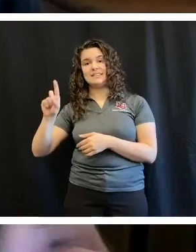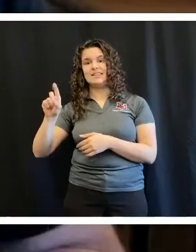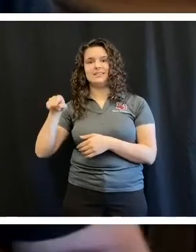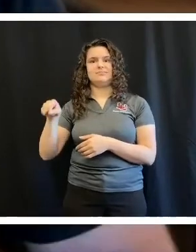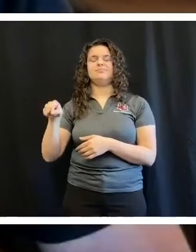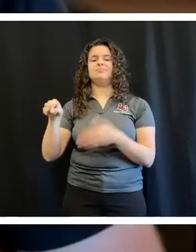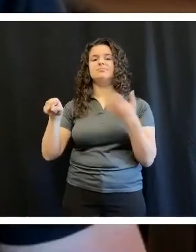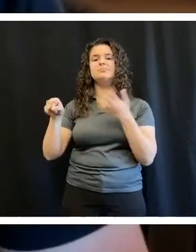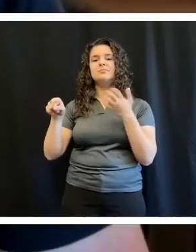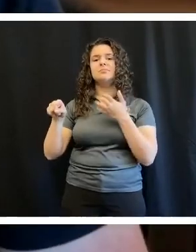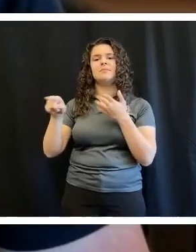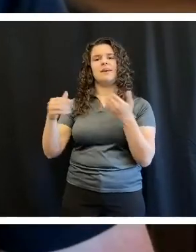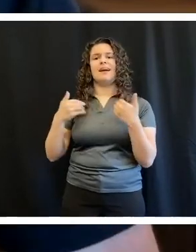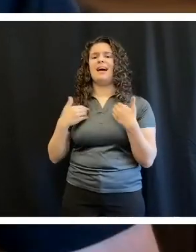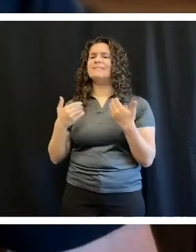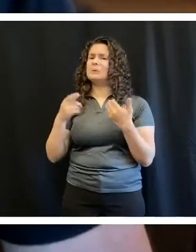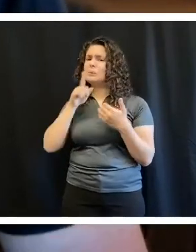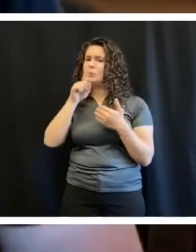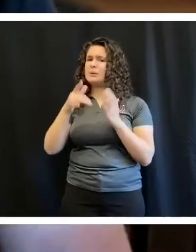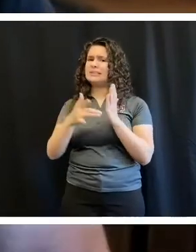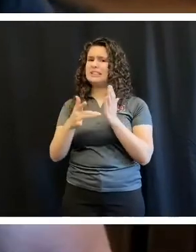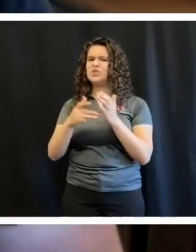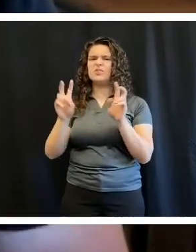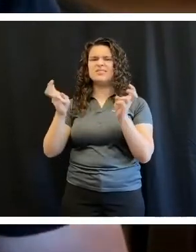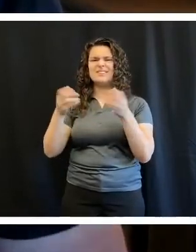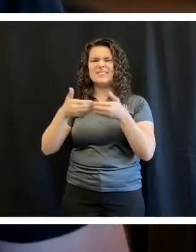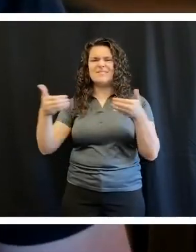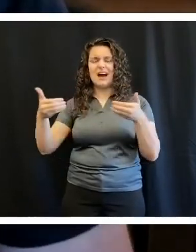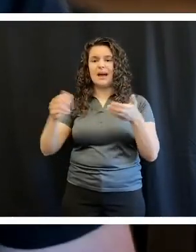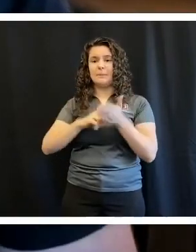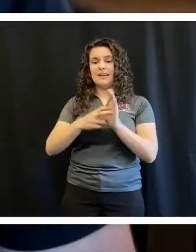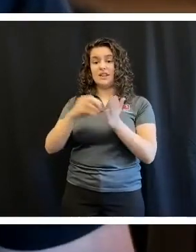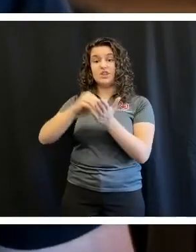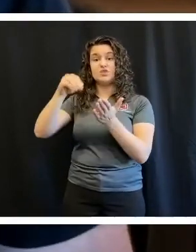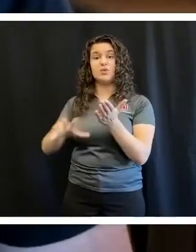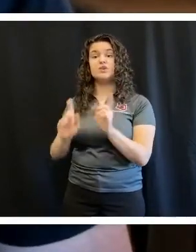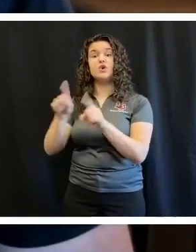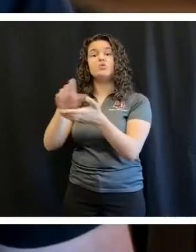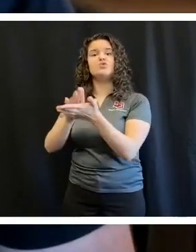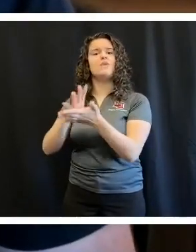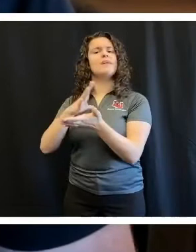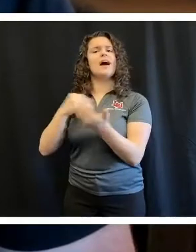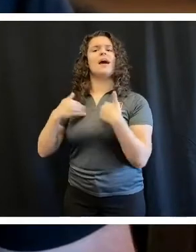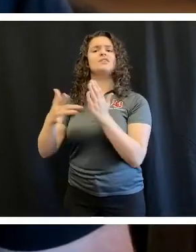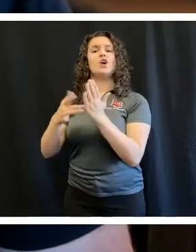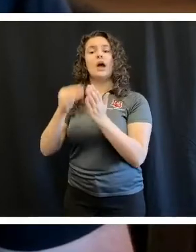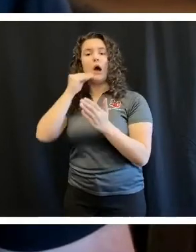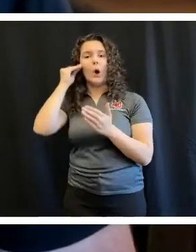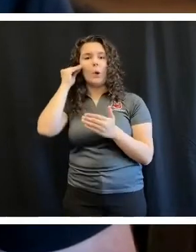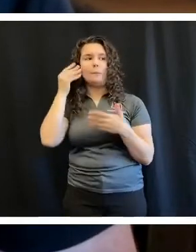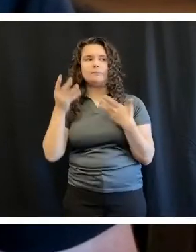between the students who have online access at home and those who don't. So, BISD looked at,